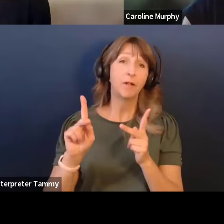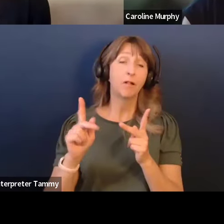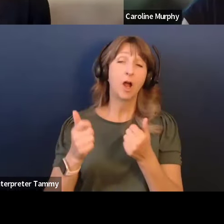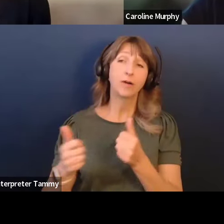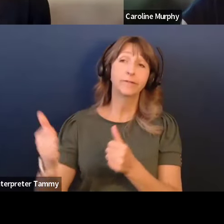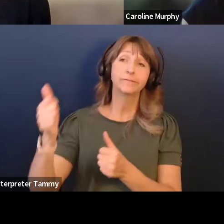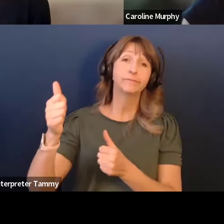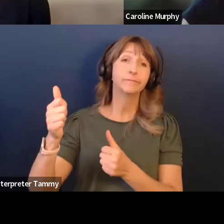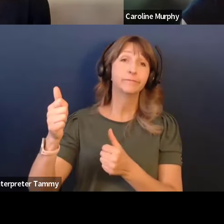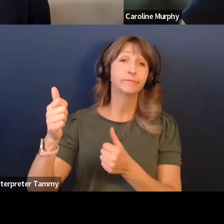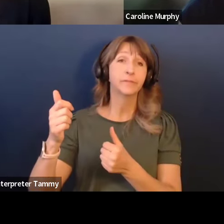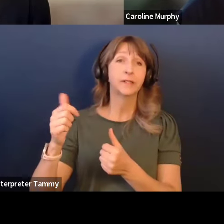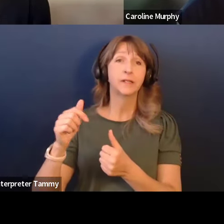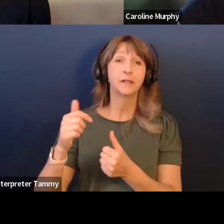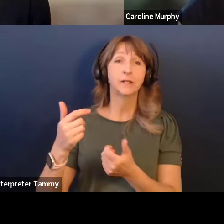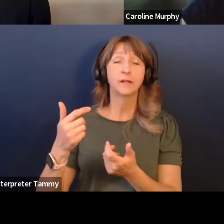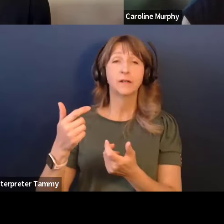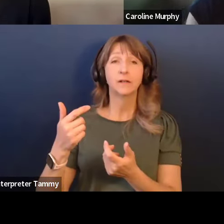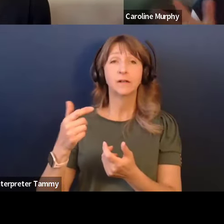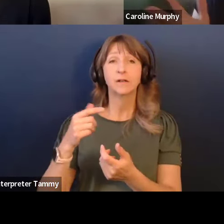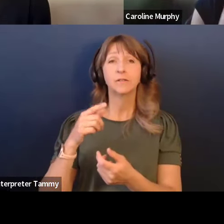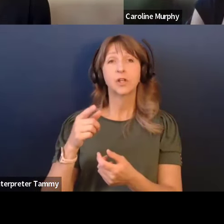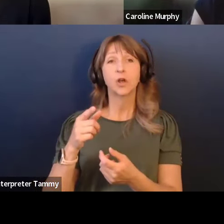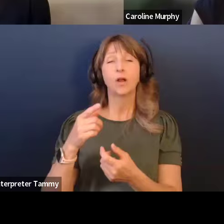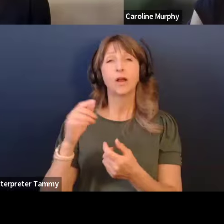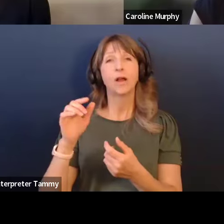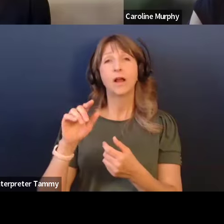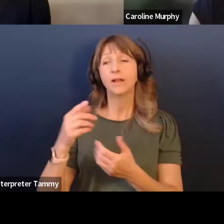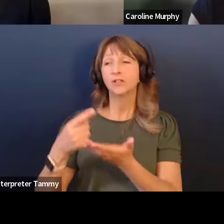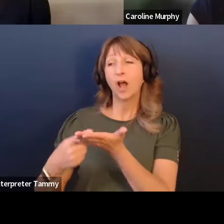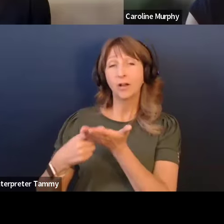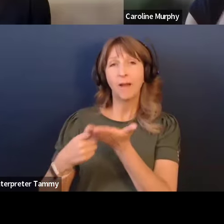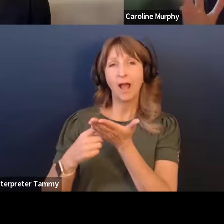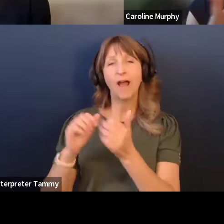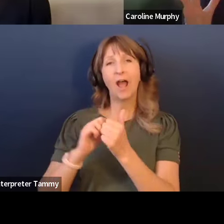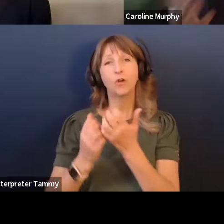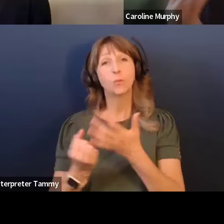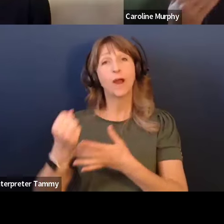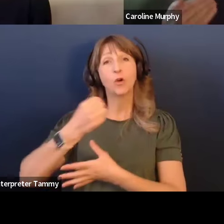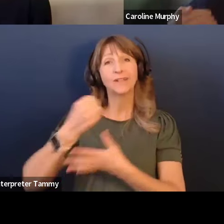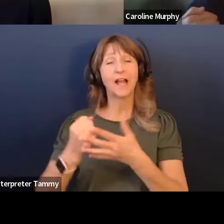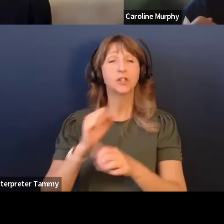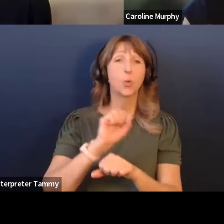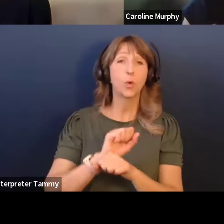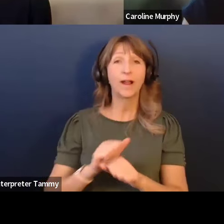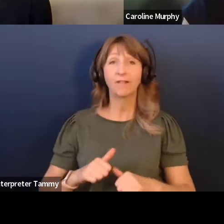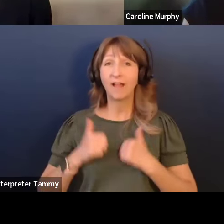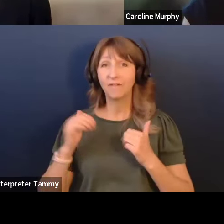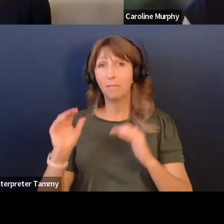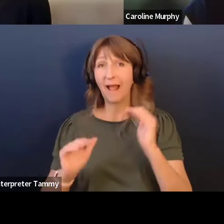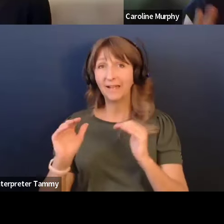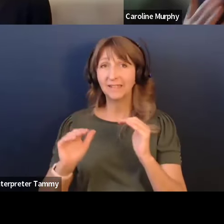to you. Prioritization of personal time, work/life balance, getting a sense. The reaction can be very